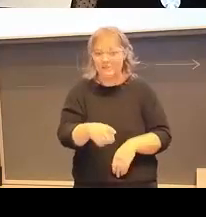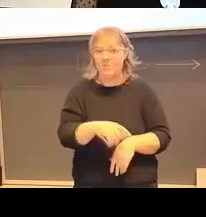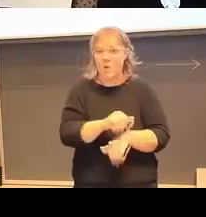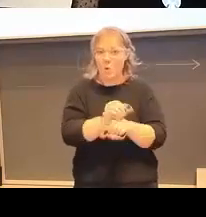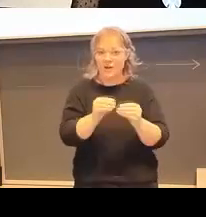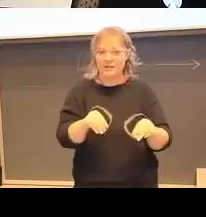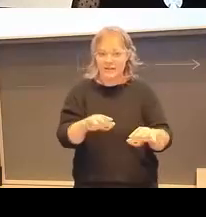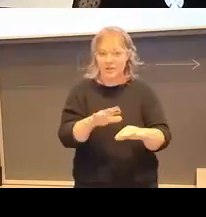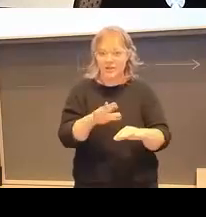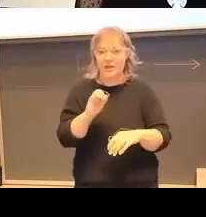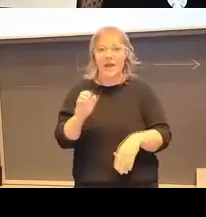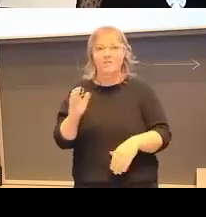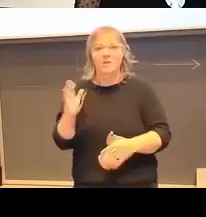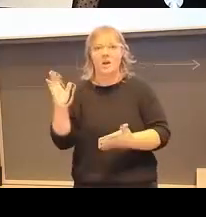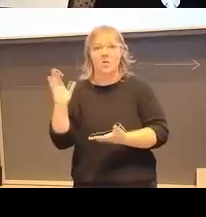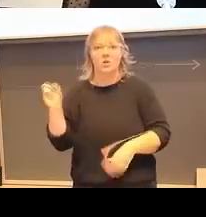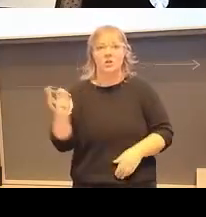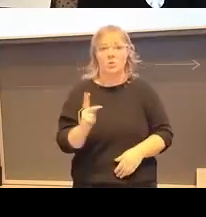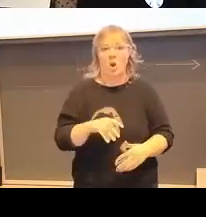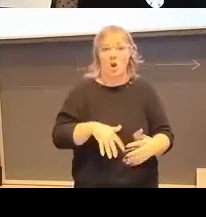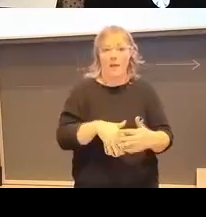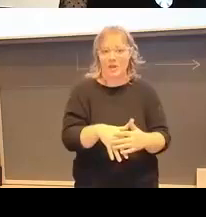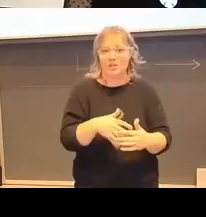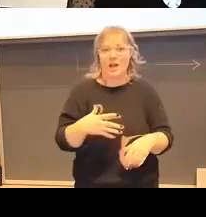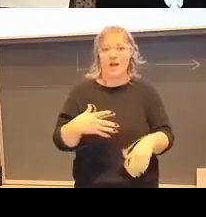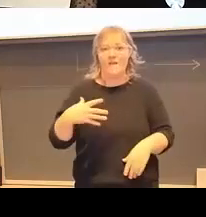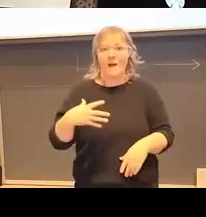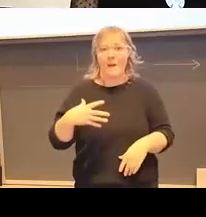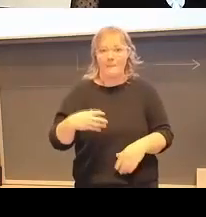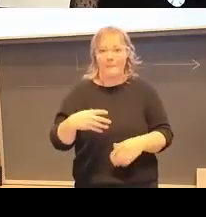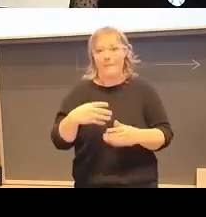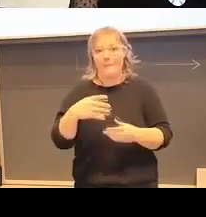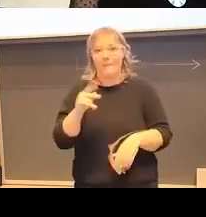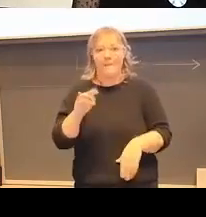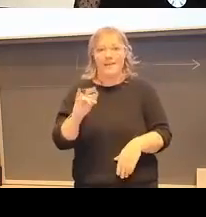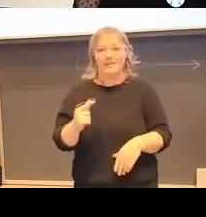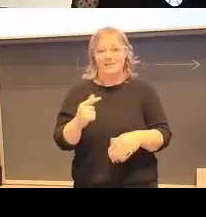work mothers pumping stations that were closer to the O rather than across the hospital in 2019 we